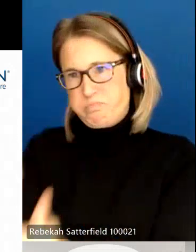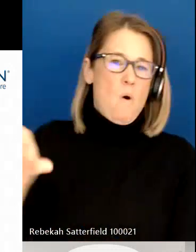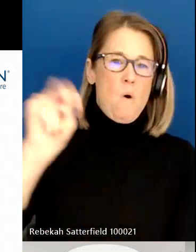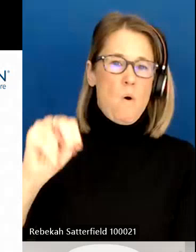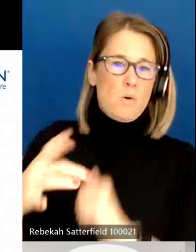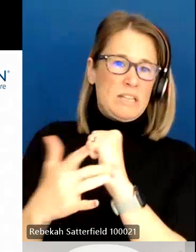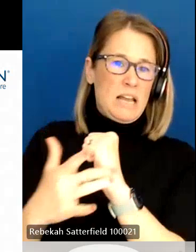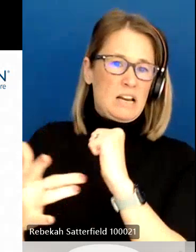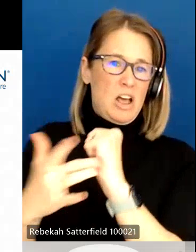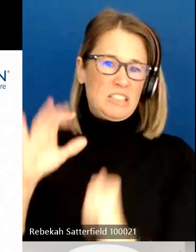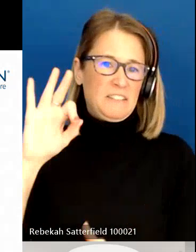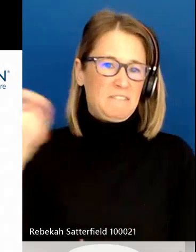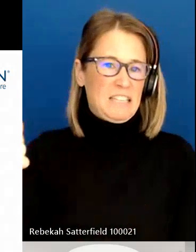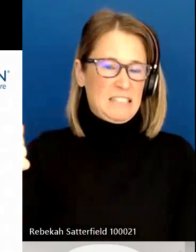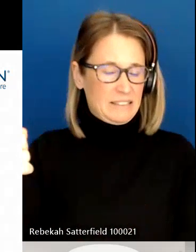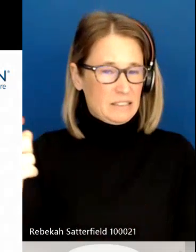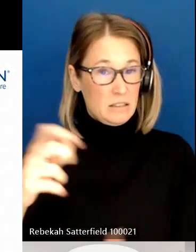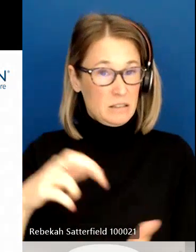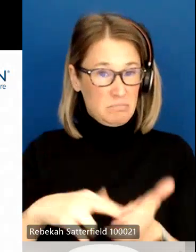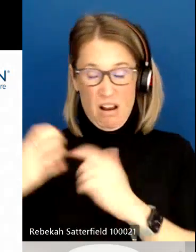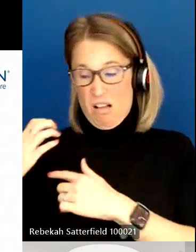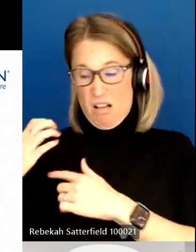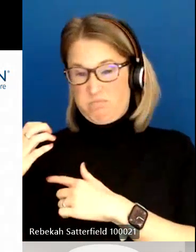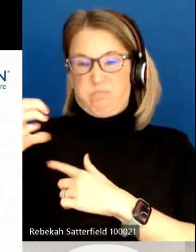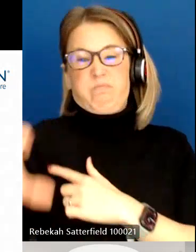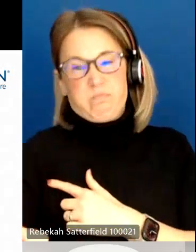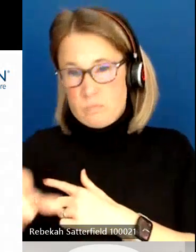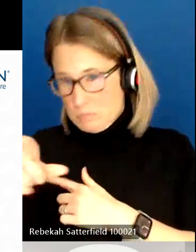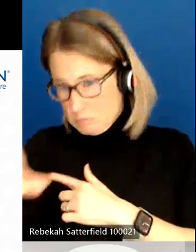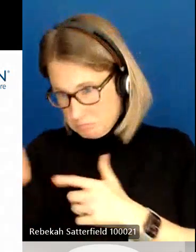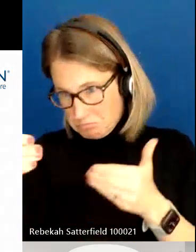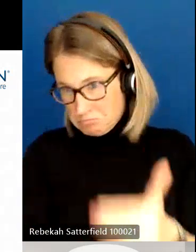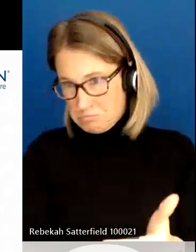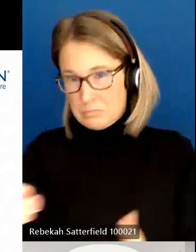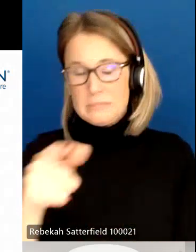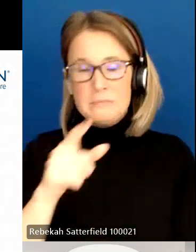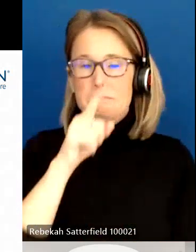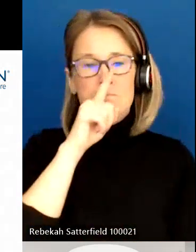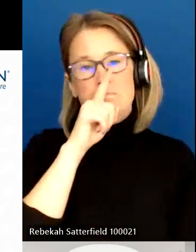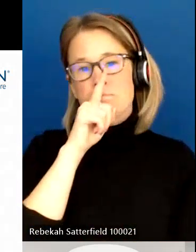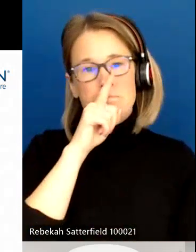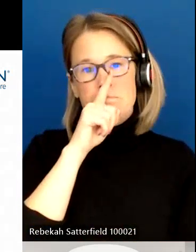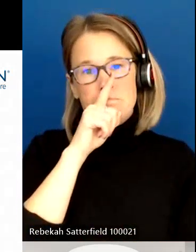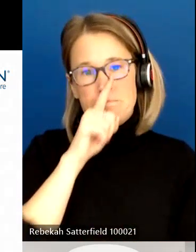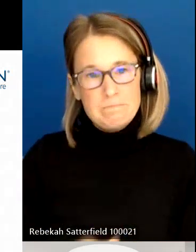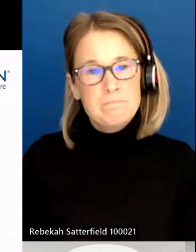application on their end um to enable effective communication during the appointment next slide